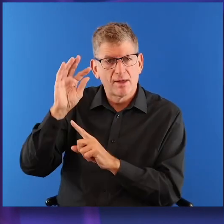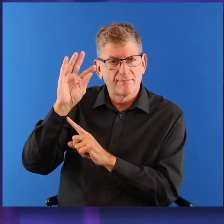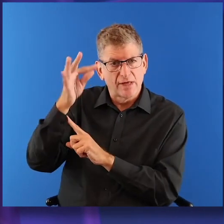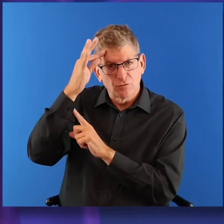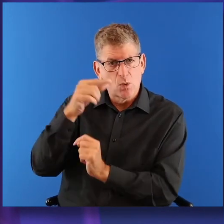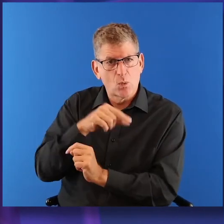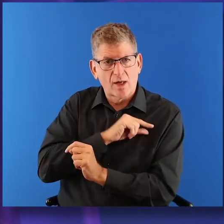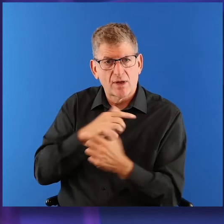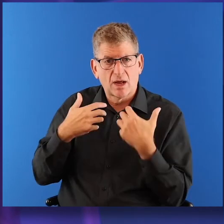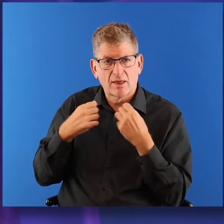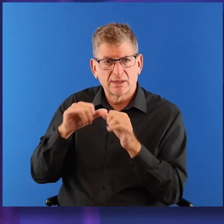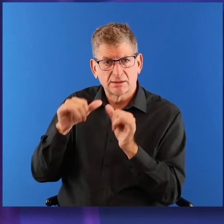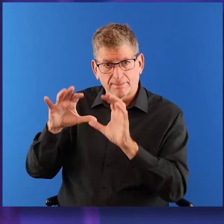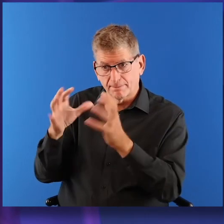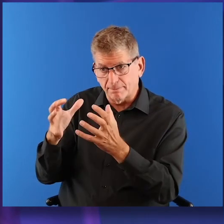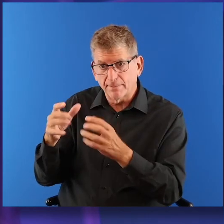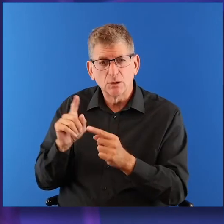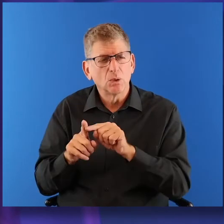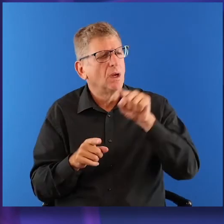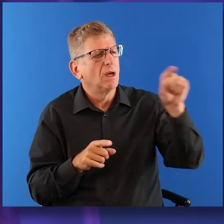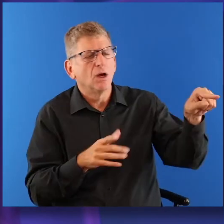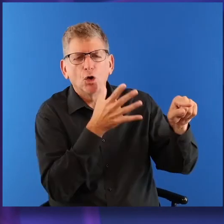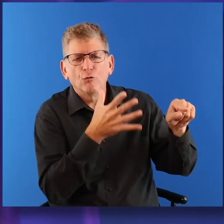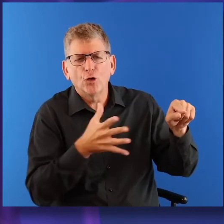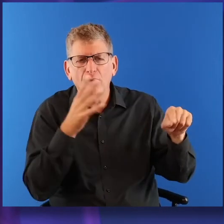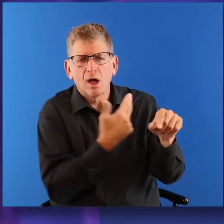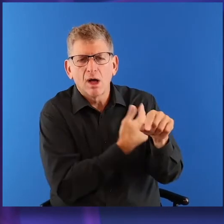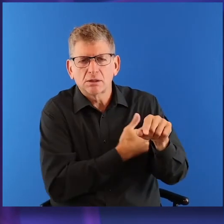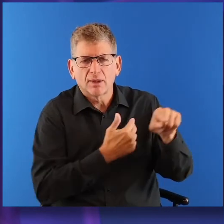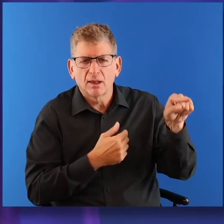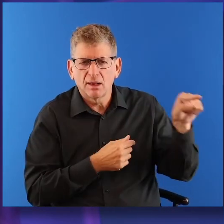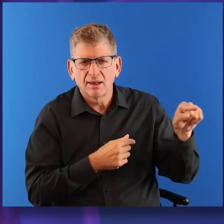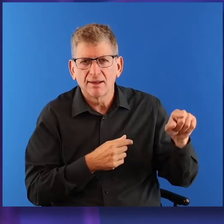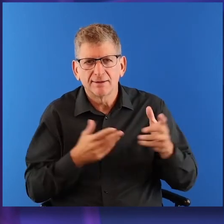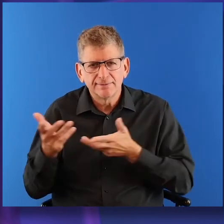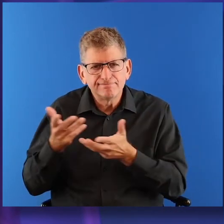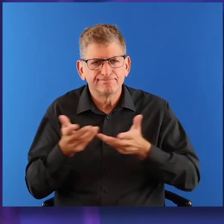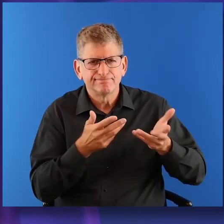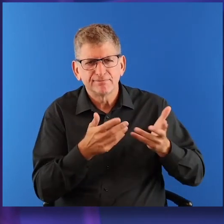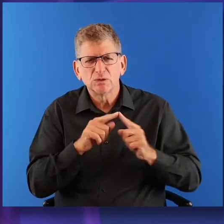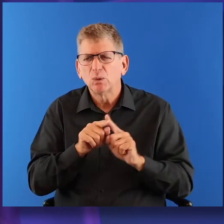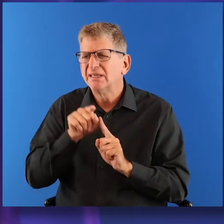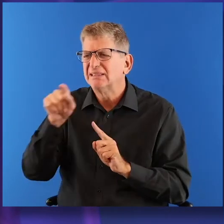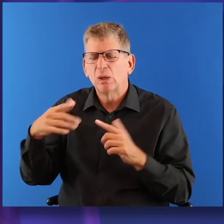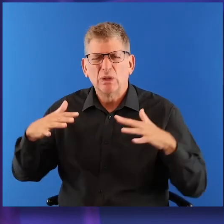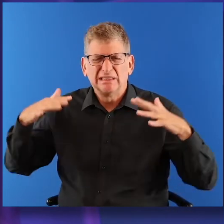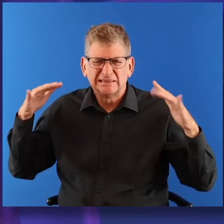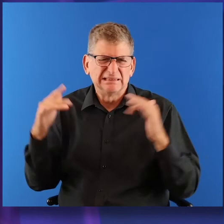from Federally Qualified Health Systems, to rural hospitals,